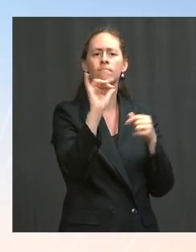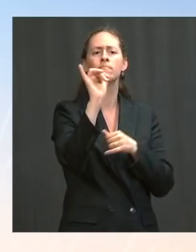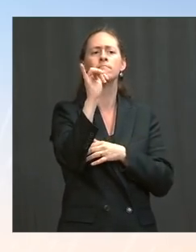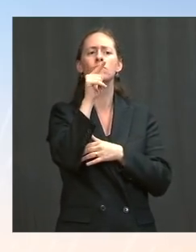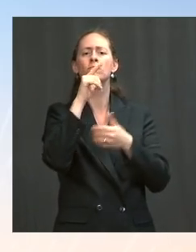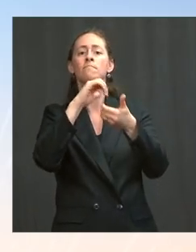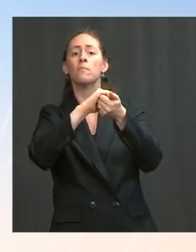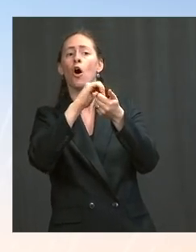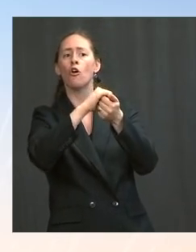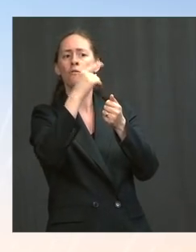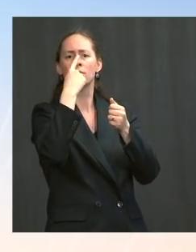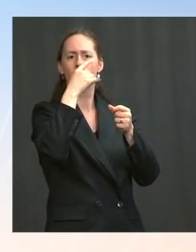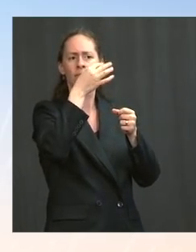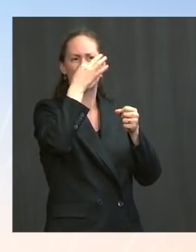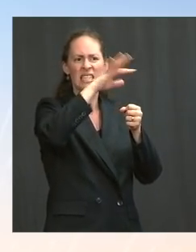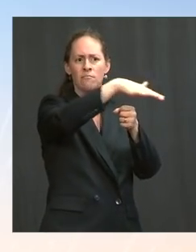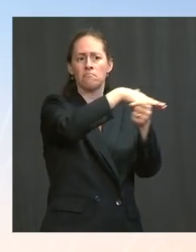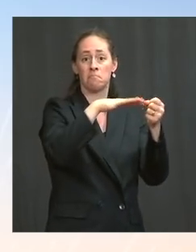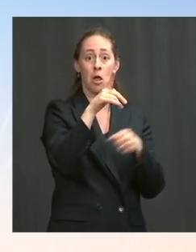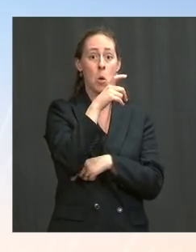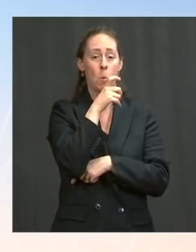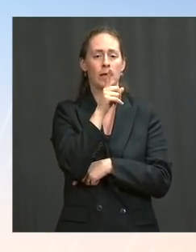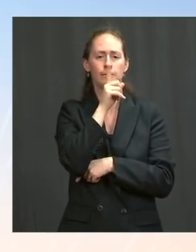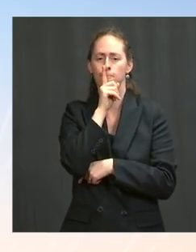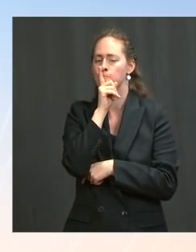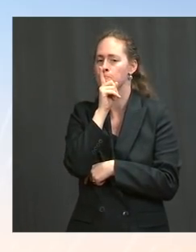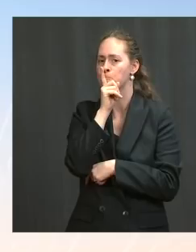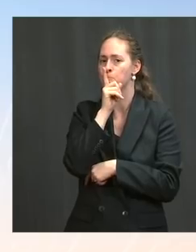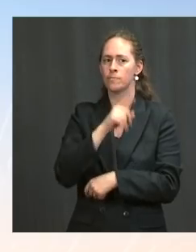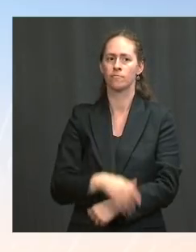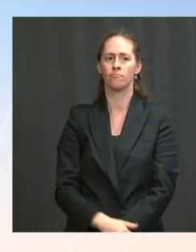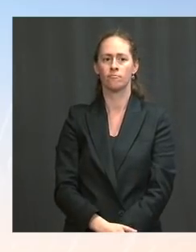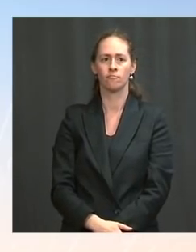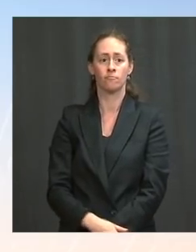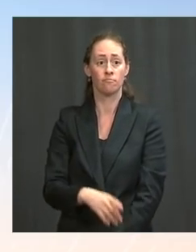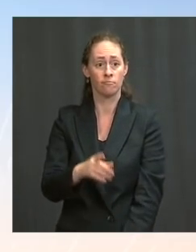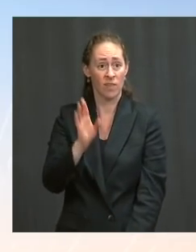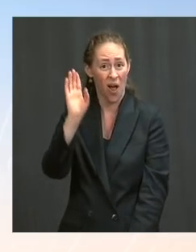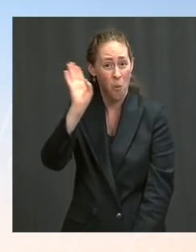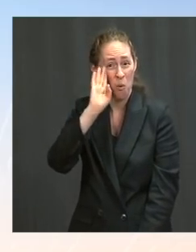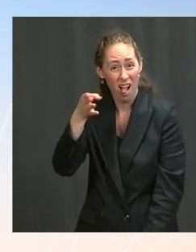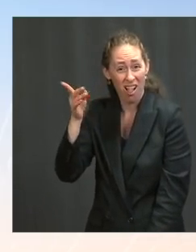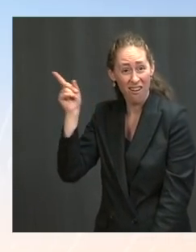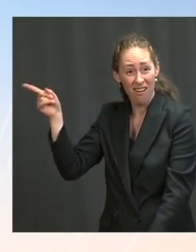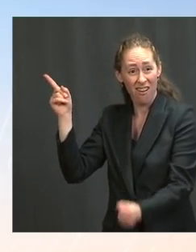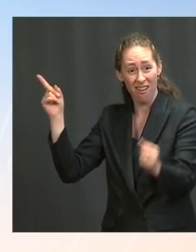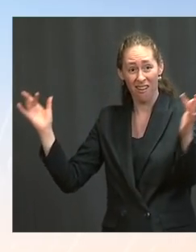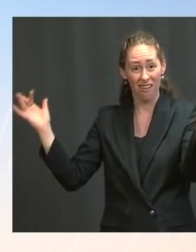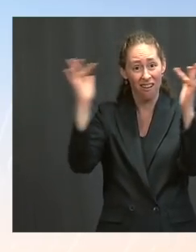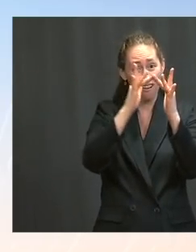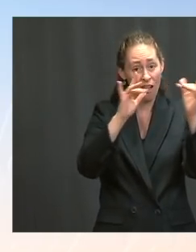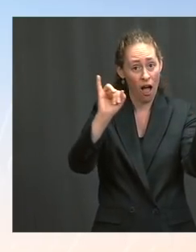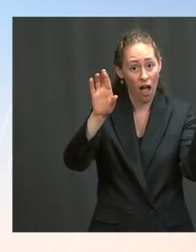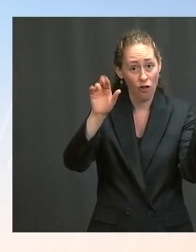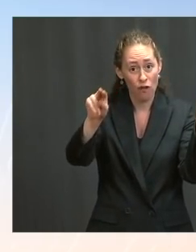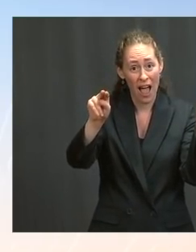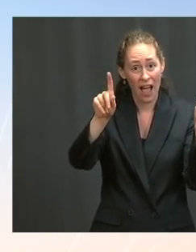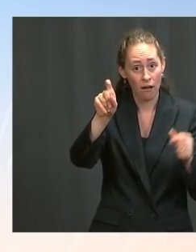The Press: But to -- but, specifically, will there be any outreach to Iran? Ms. Psaki: Well, I would say that we are, obviously, working through it.